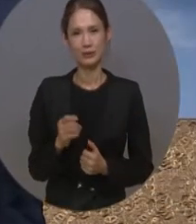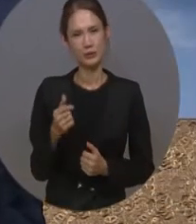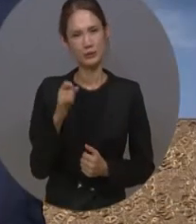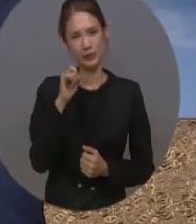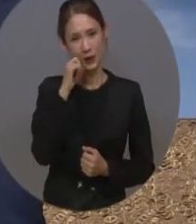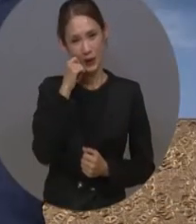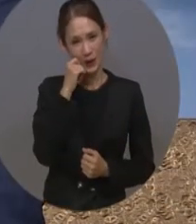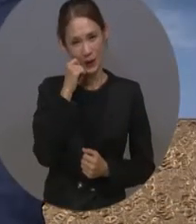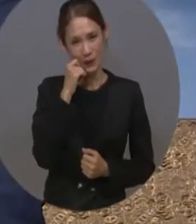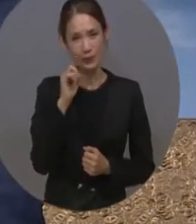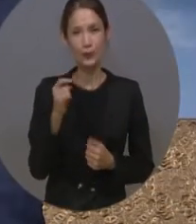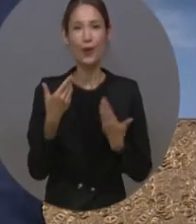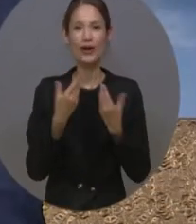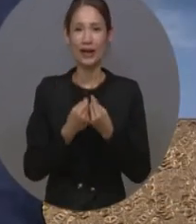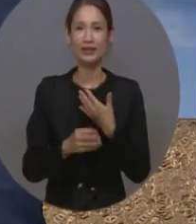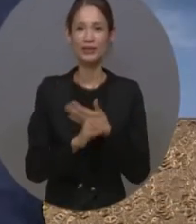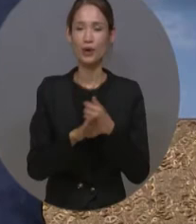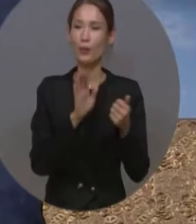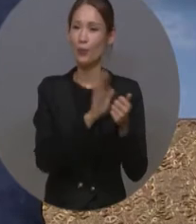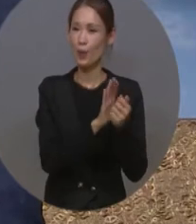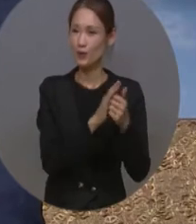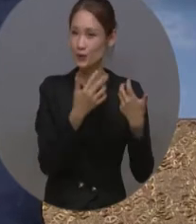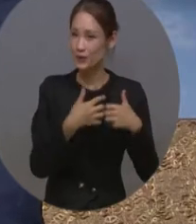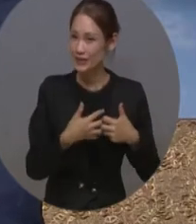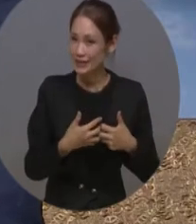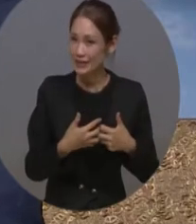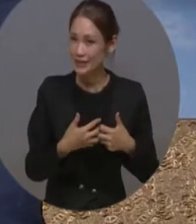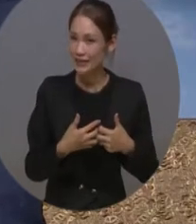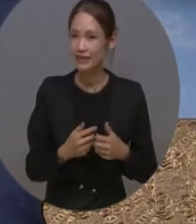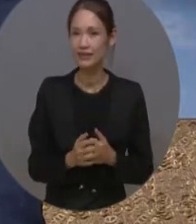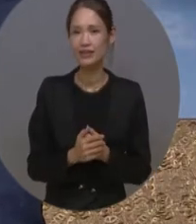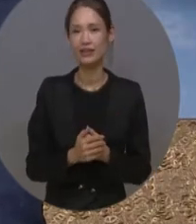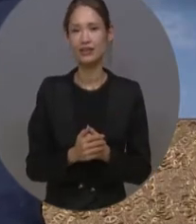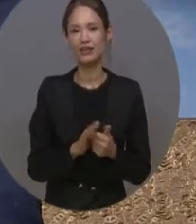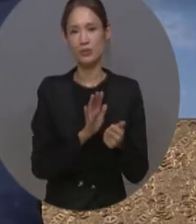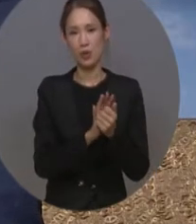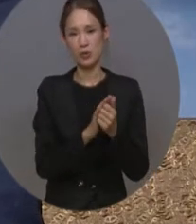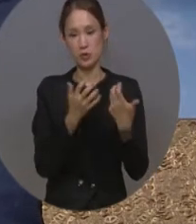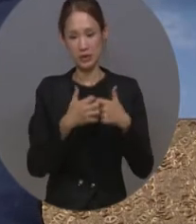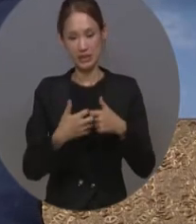So, are you making a auxiliary device? We make auxiliary devices and medical devices, too